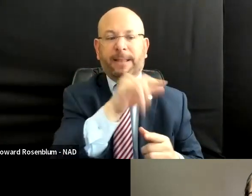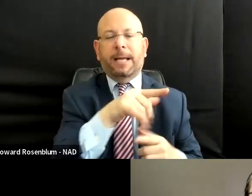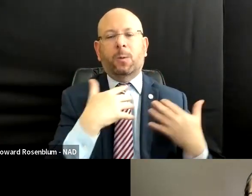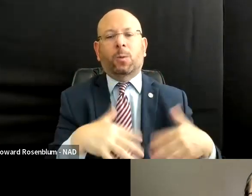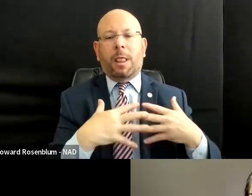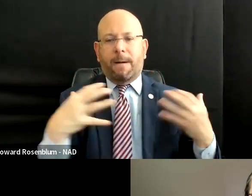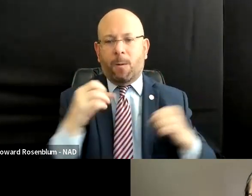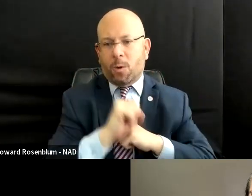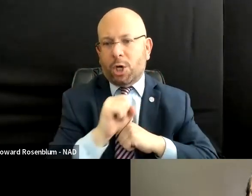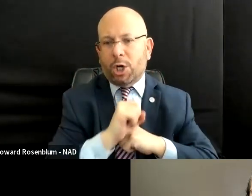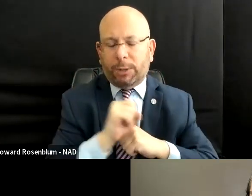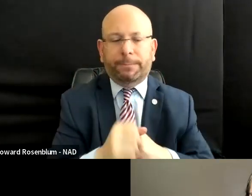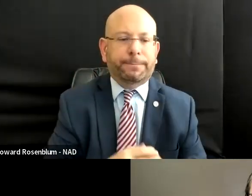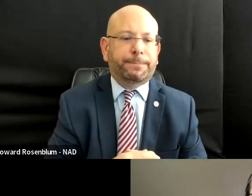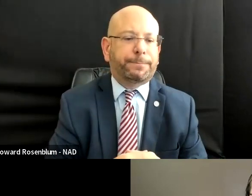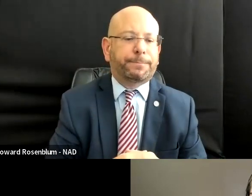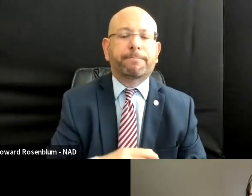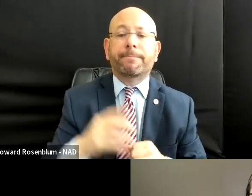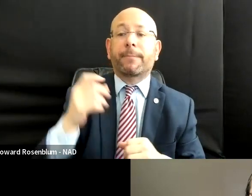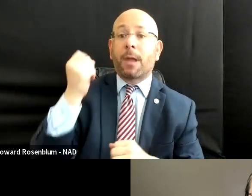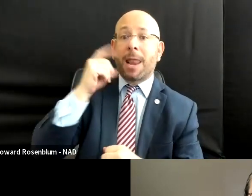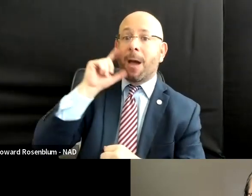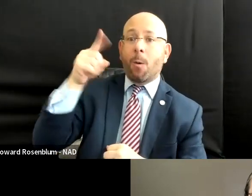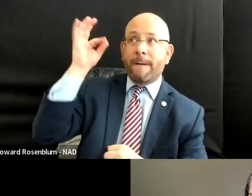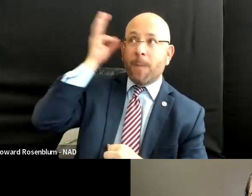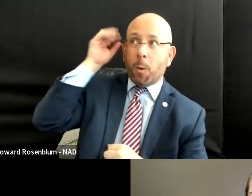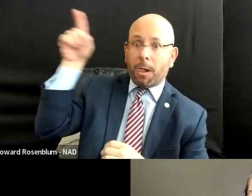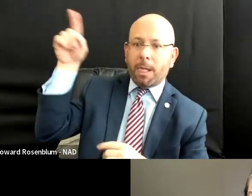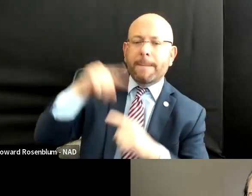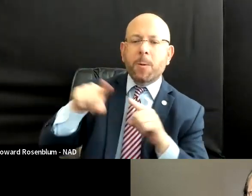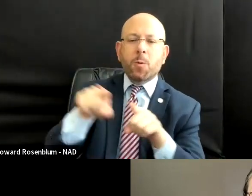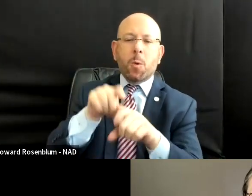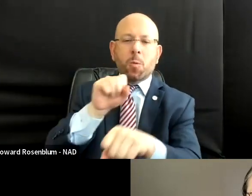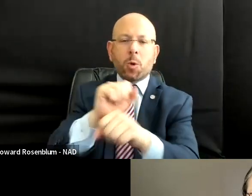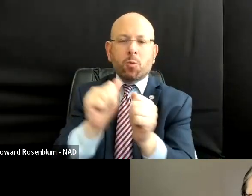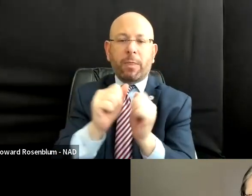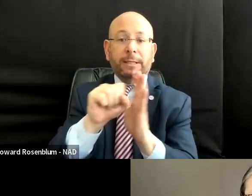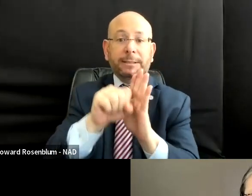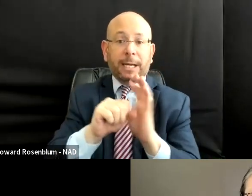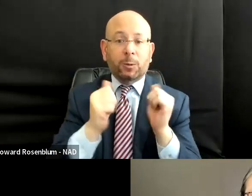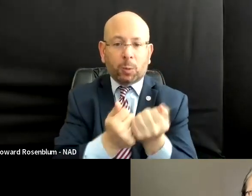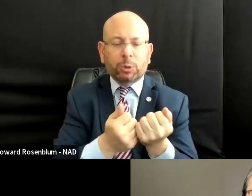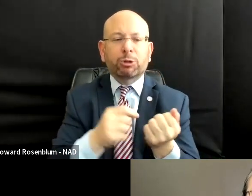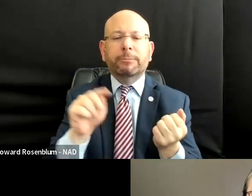to provide. They're not aware of how to find a good